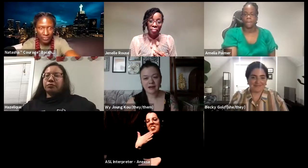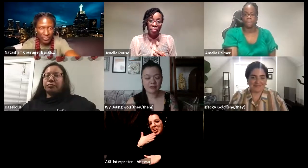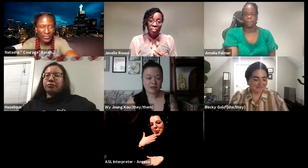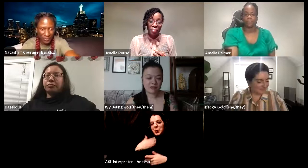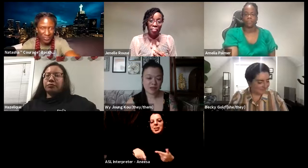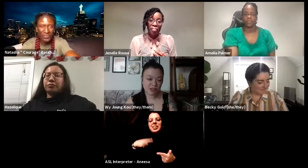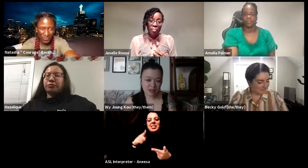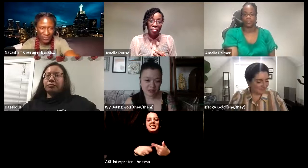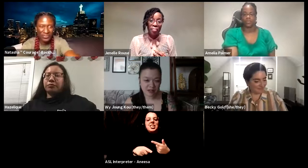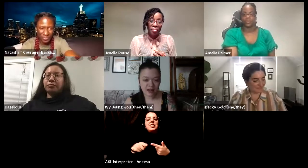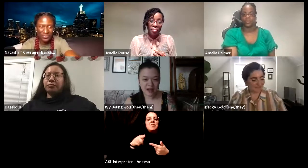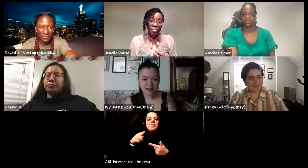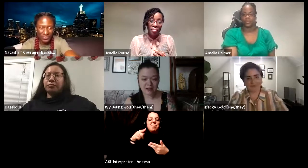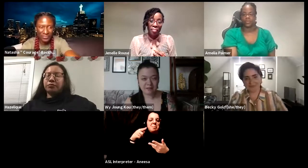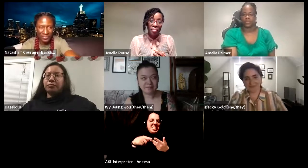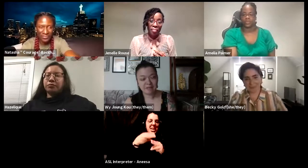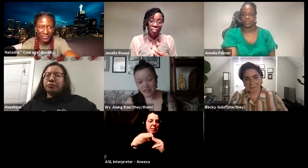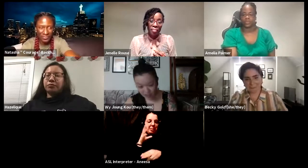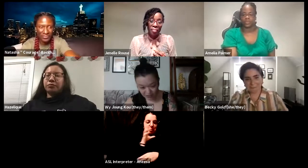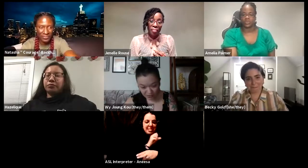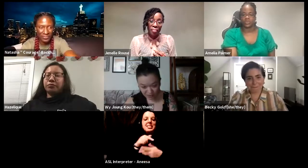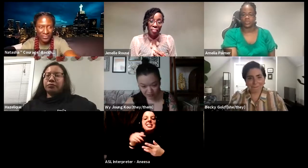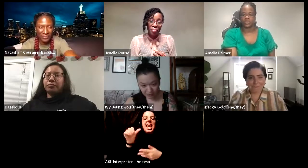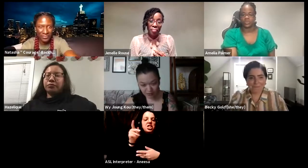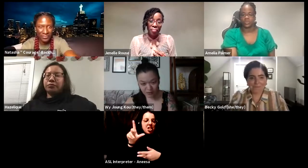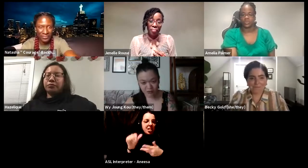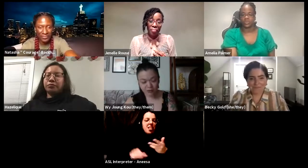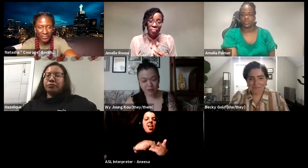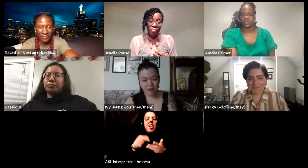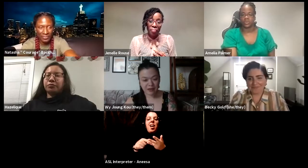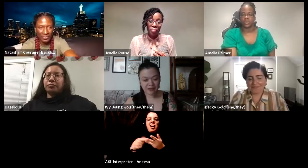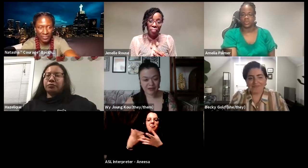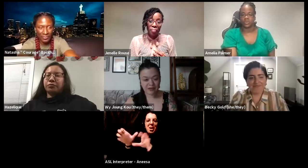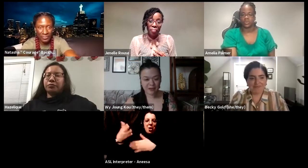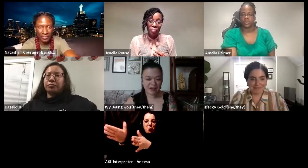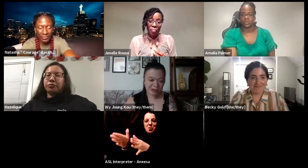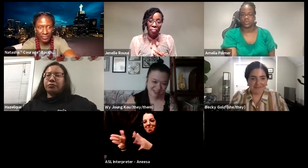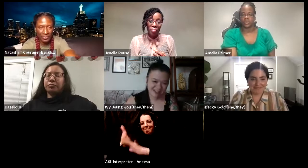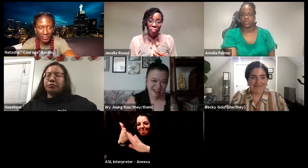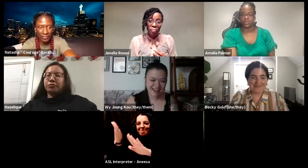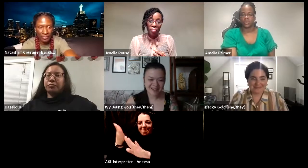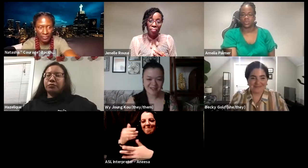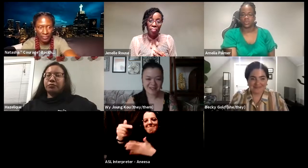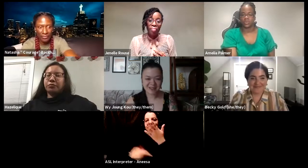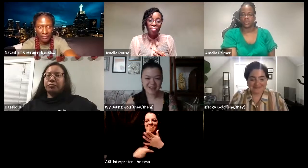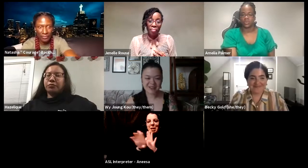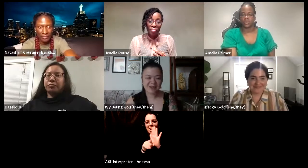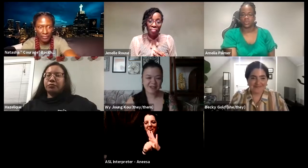as well as Rinchen, Angela who's in the breakout room, and so many others. so thank you everyone